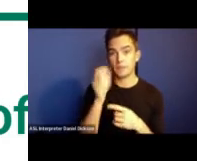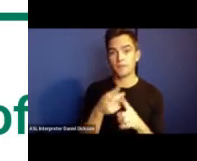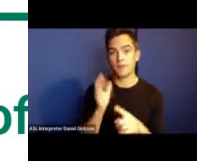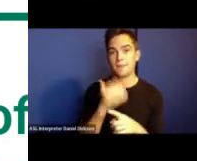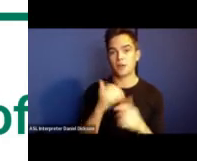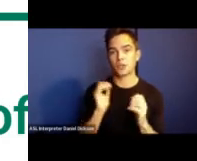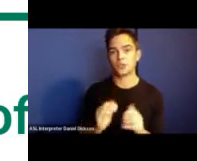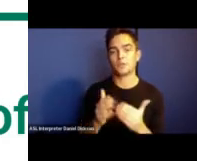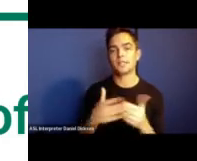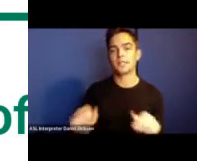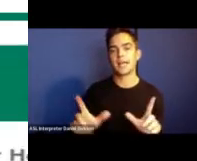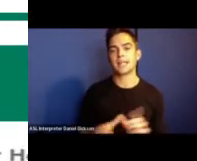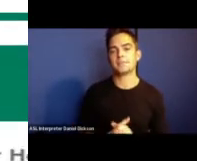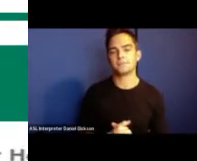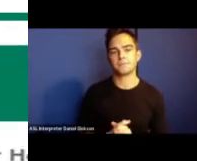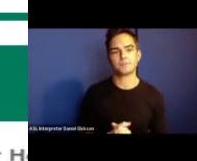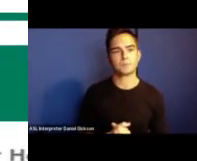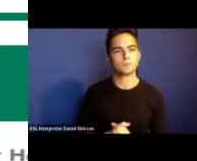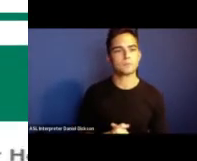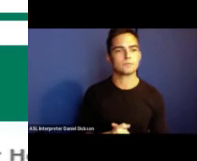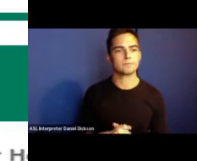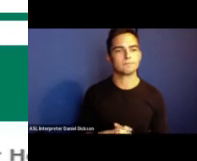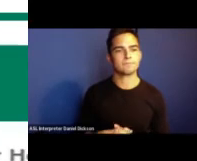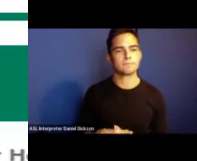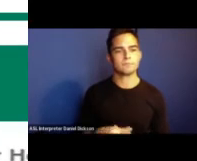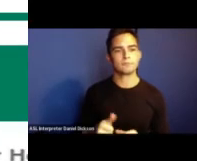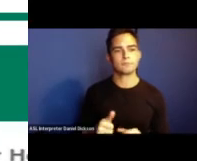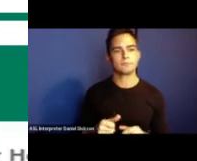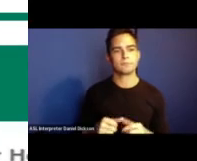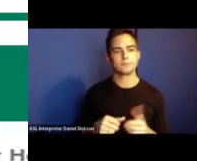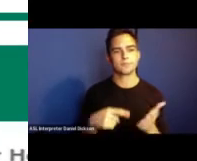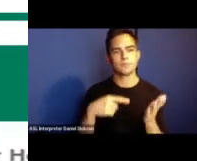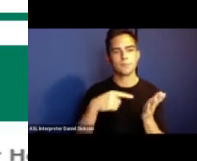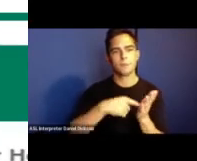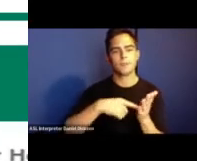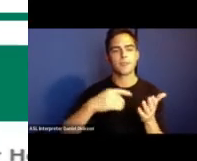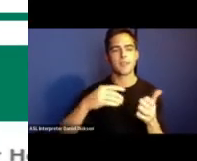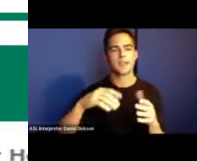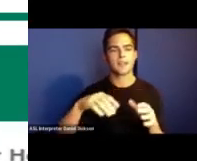Next slide, please. So this is a still picture of what we ended